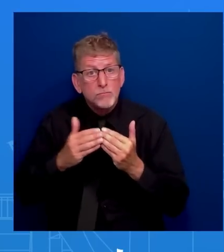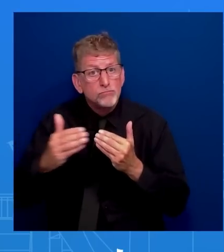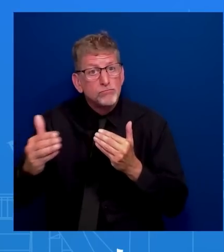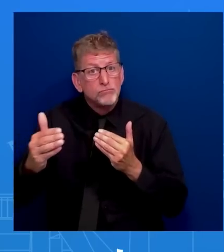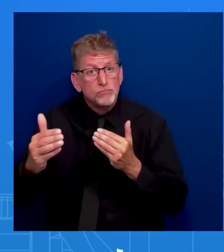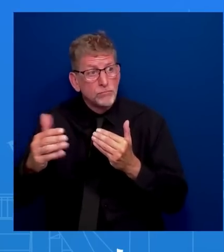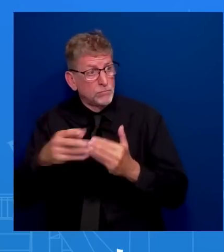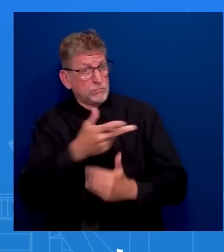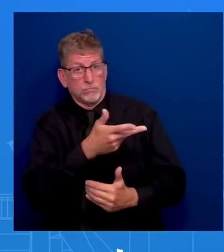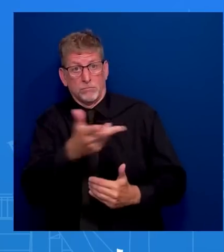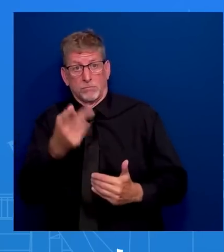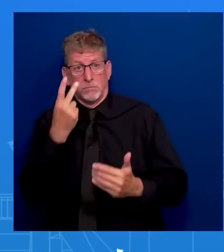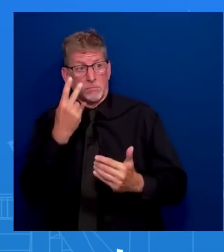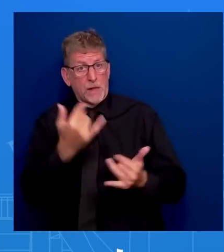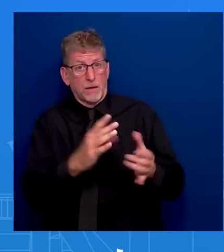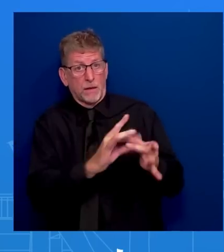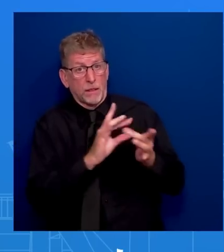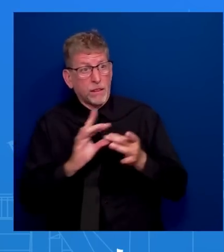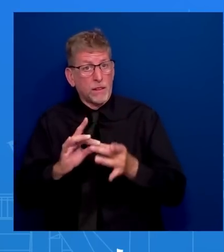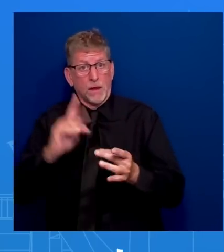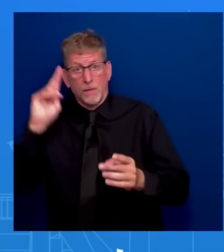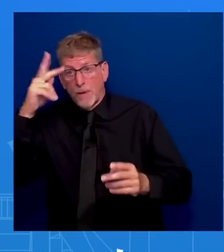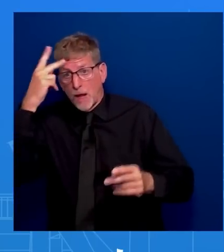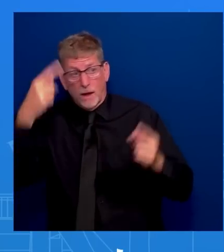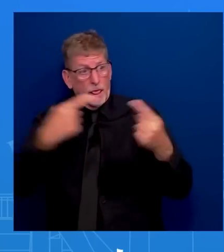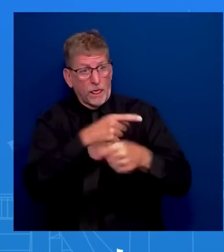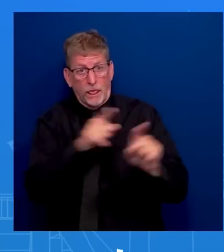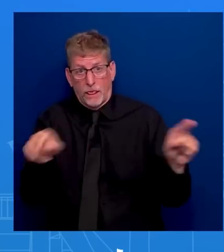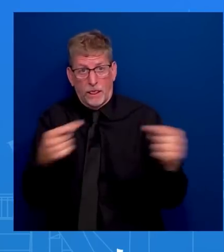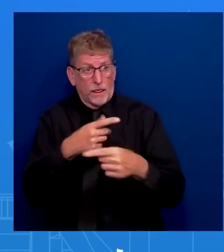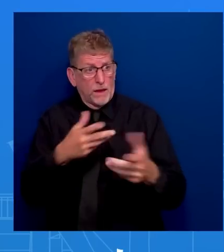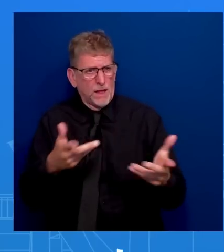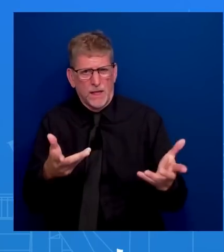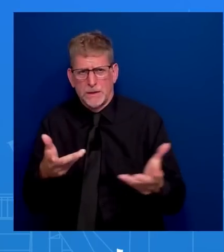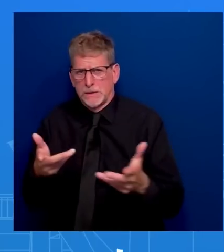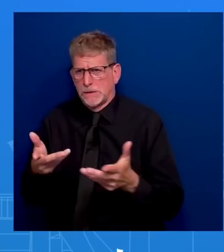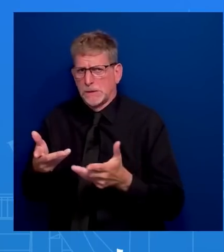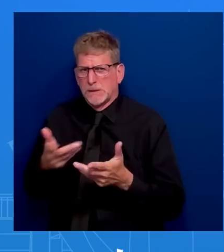Ms. Jean-Pierre: Can you say more? The Press: Sure. The question being: Is it -- is the -- moving forward,